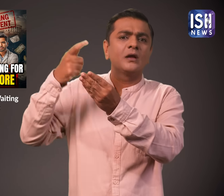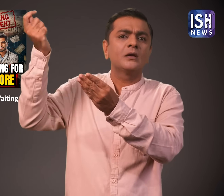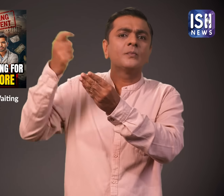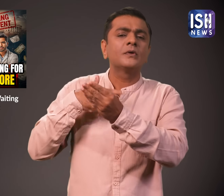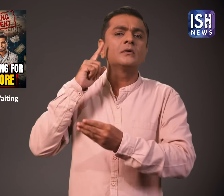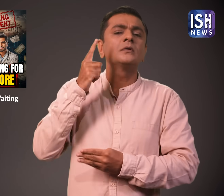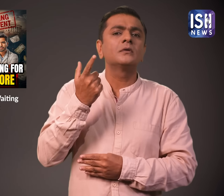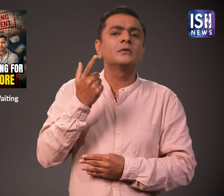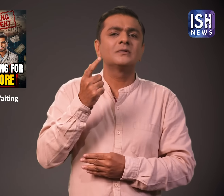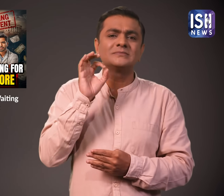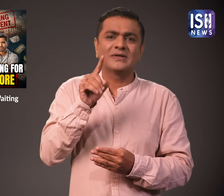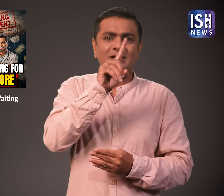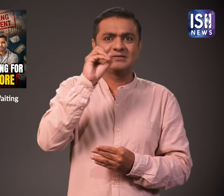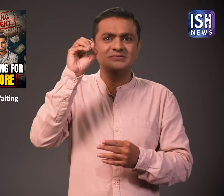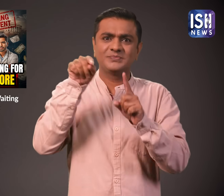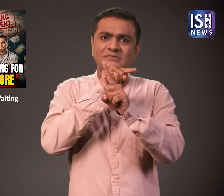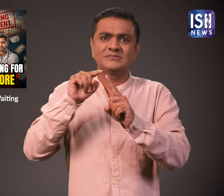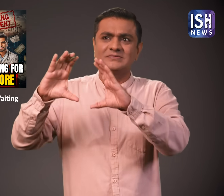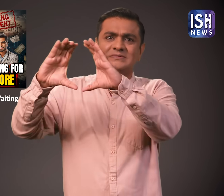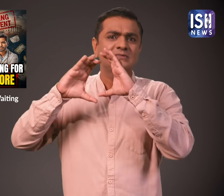ideally 100% should be reimbursed.